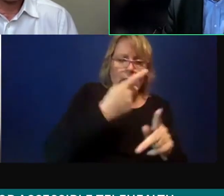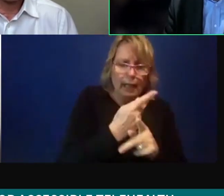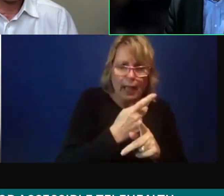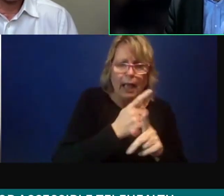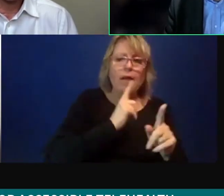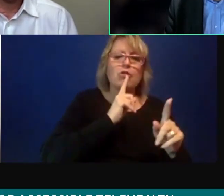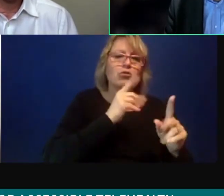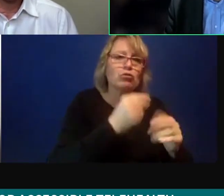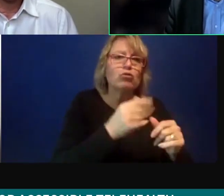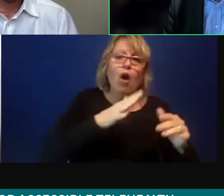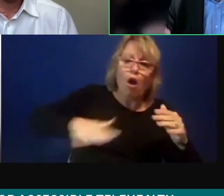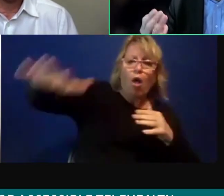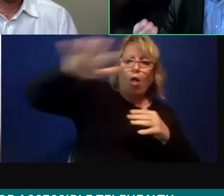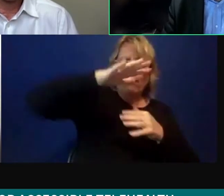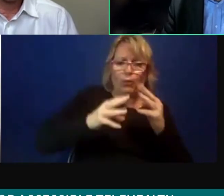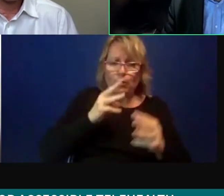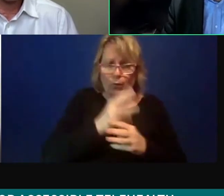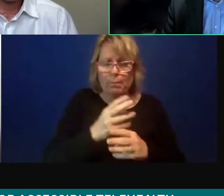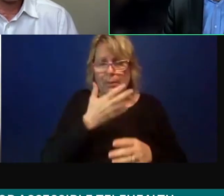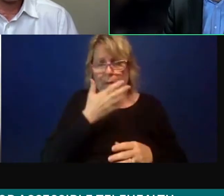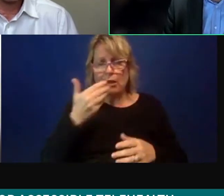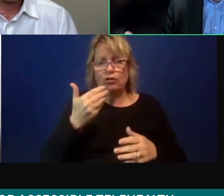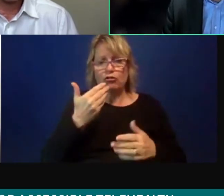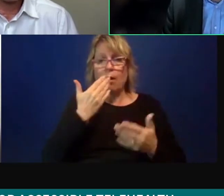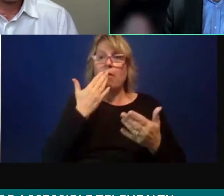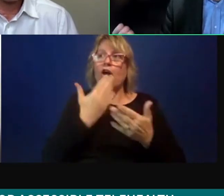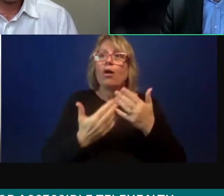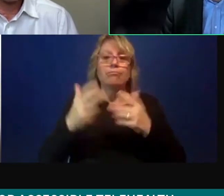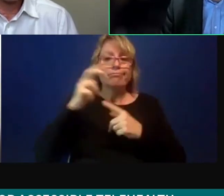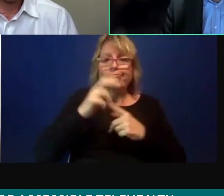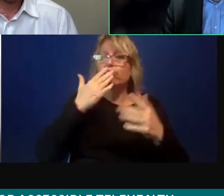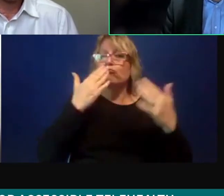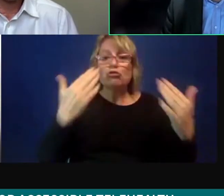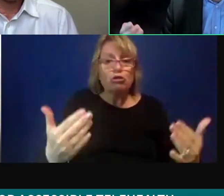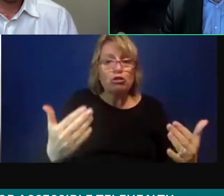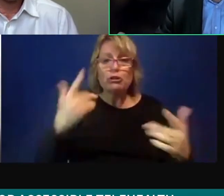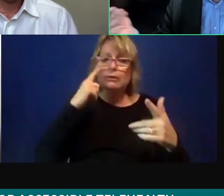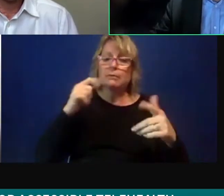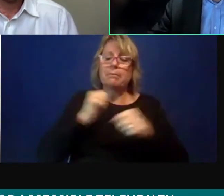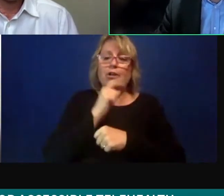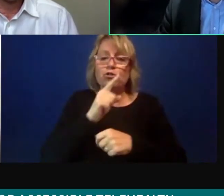globe? Because the greater good is making sure people get access to primary or secondary care